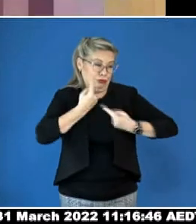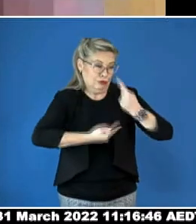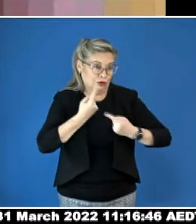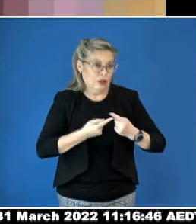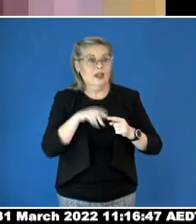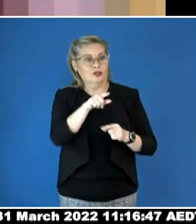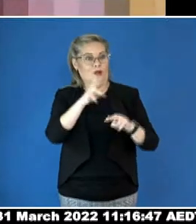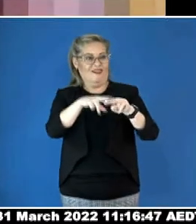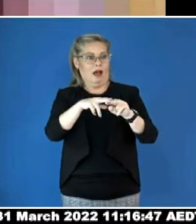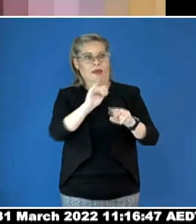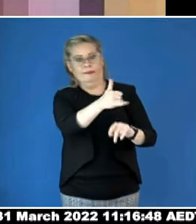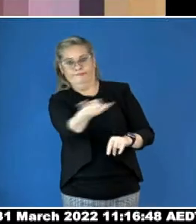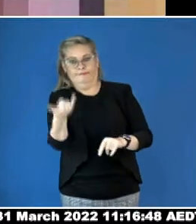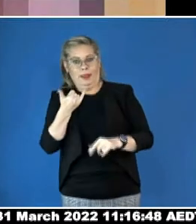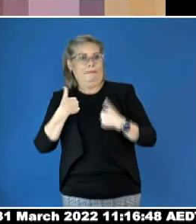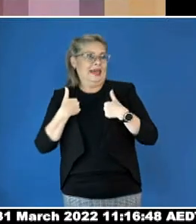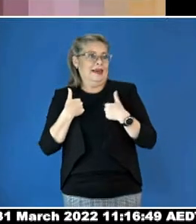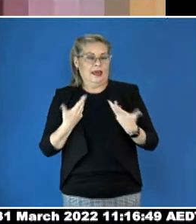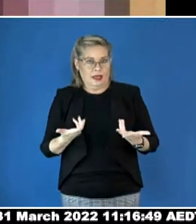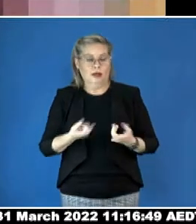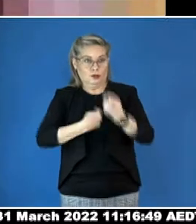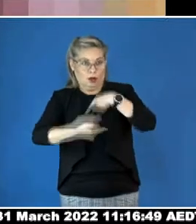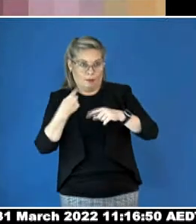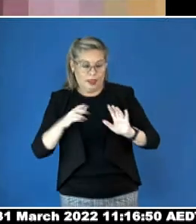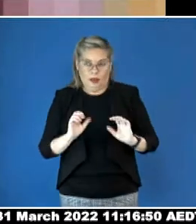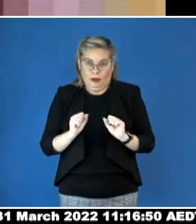We talked about it over the phone and so on.